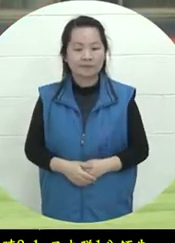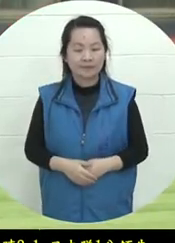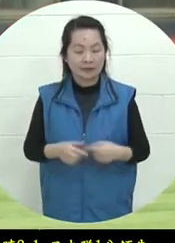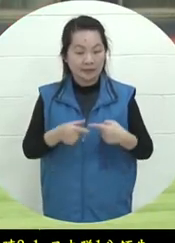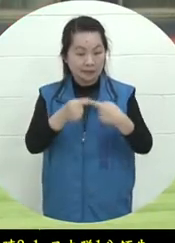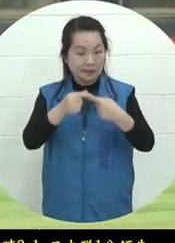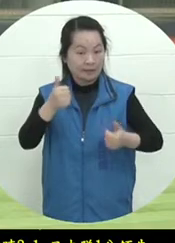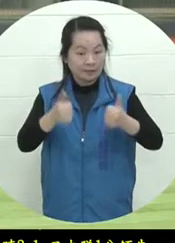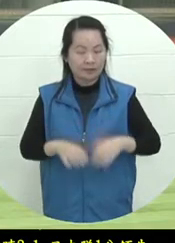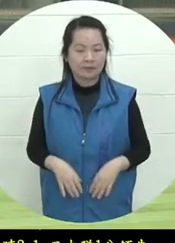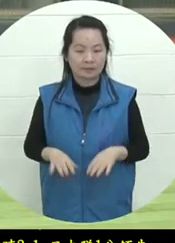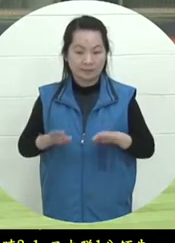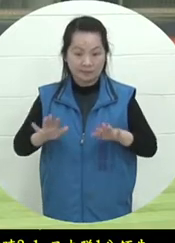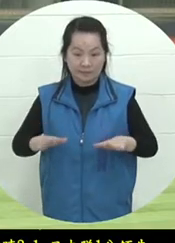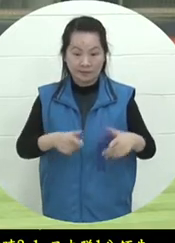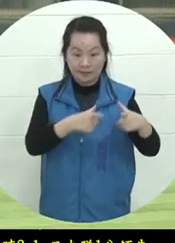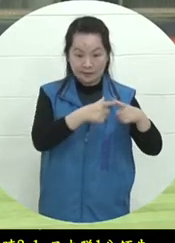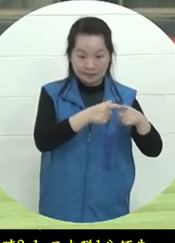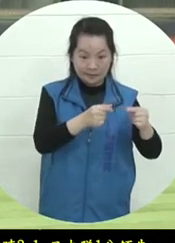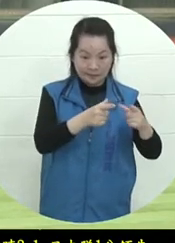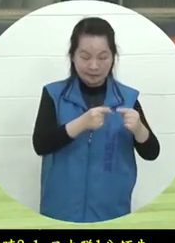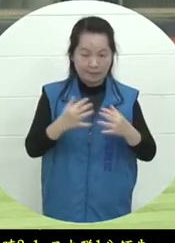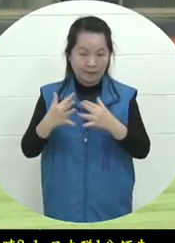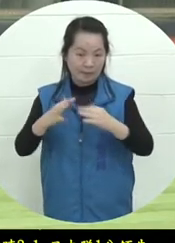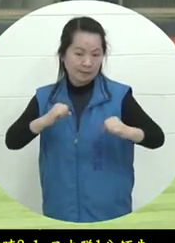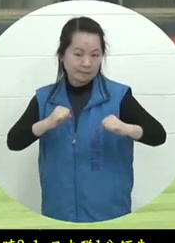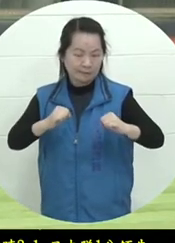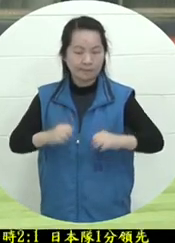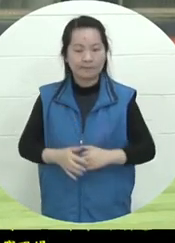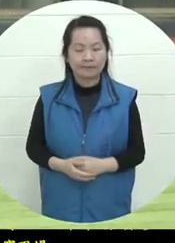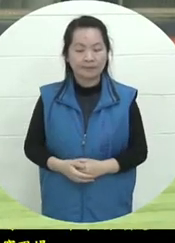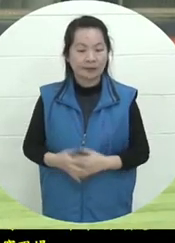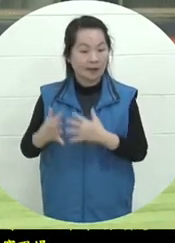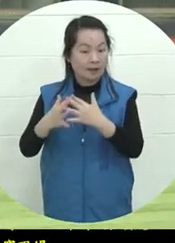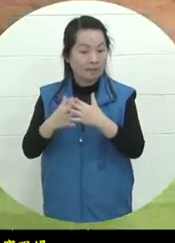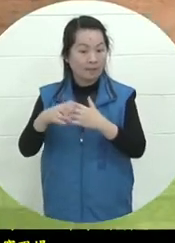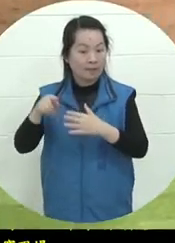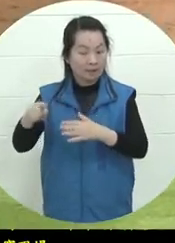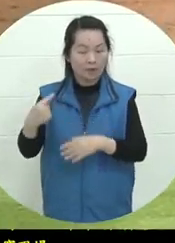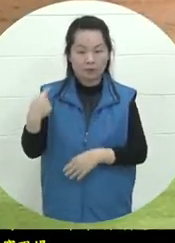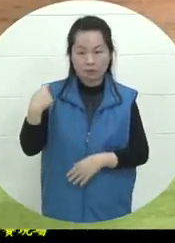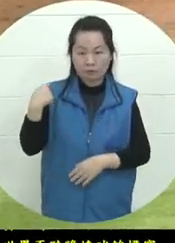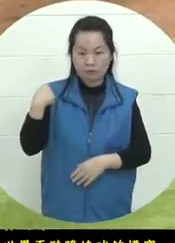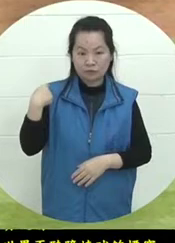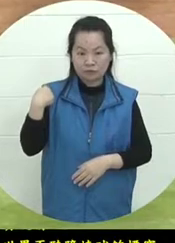. The Japanese team will play against the American team. The American team had a hard time yesterday